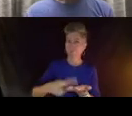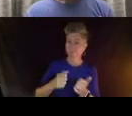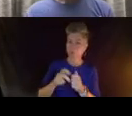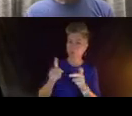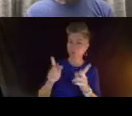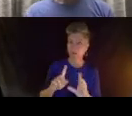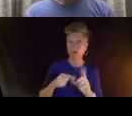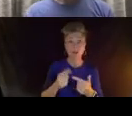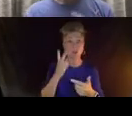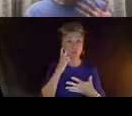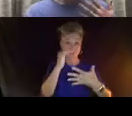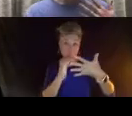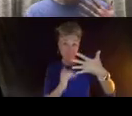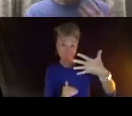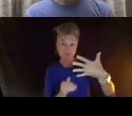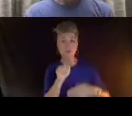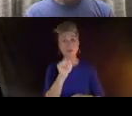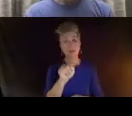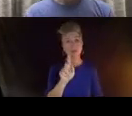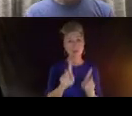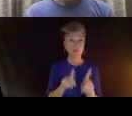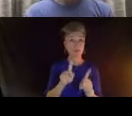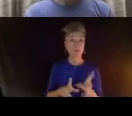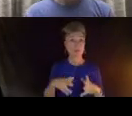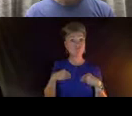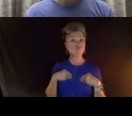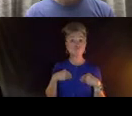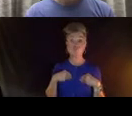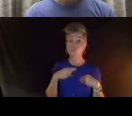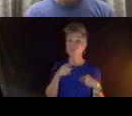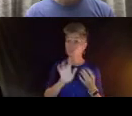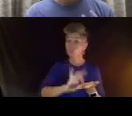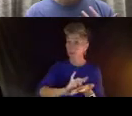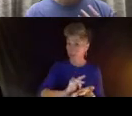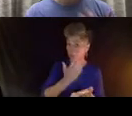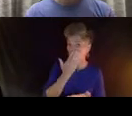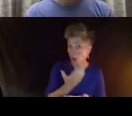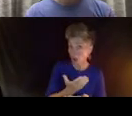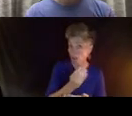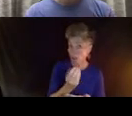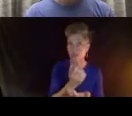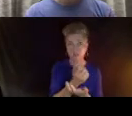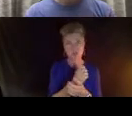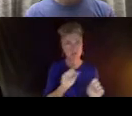People tolerate these medications very well and they're safe. And so I wanna just reiterate that.